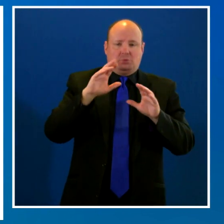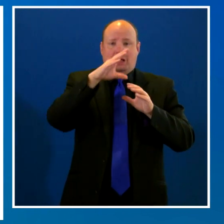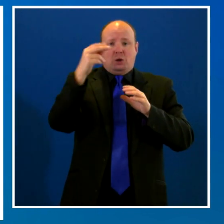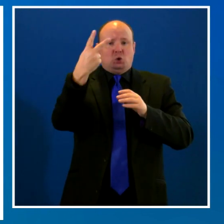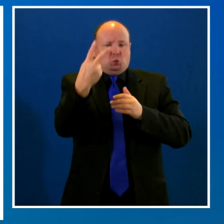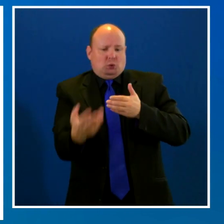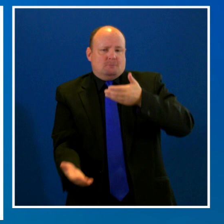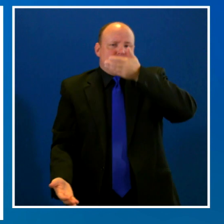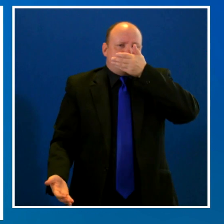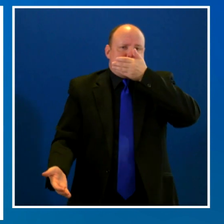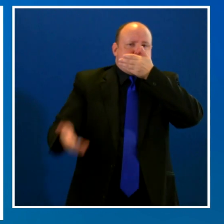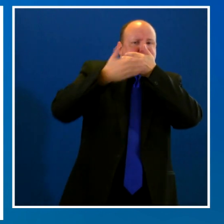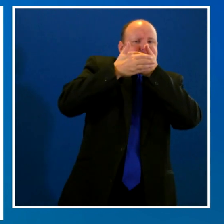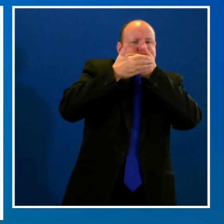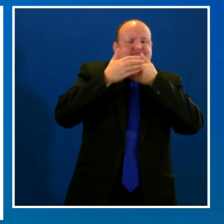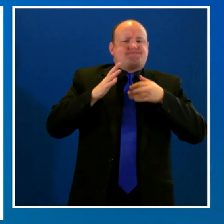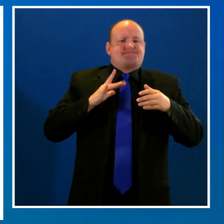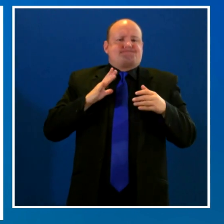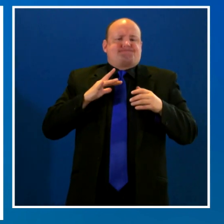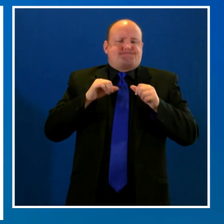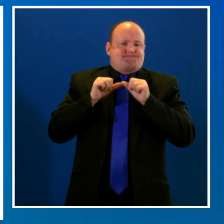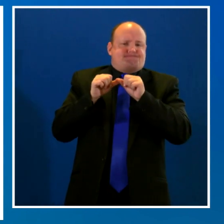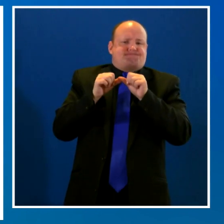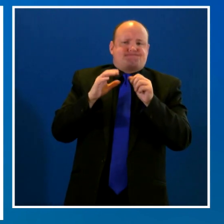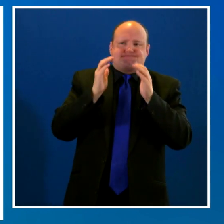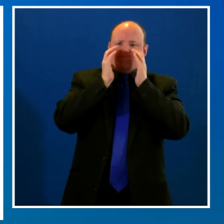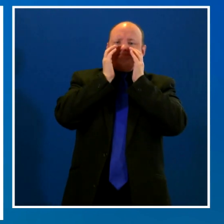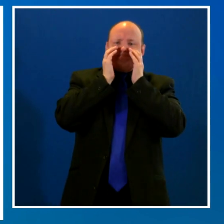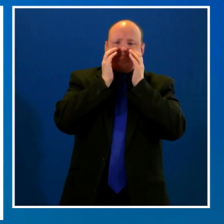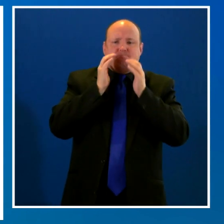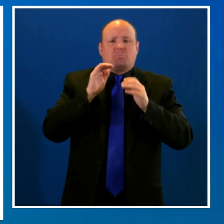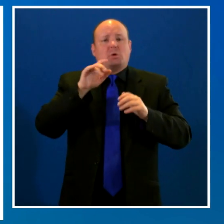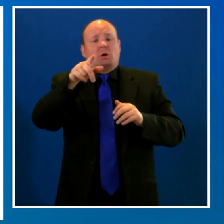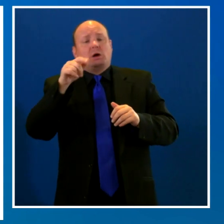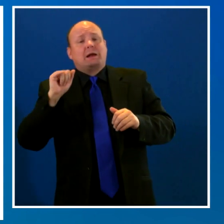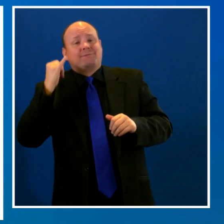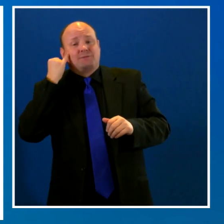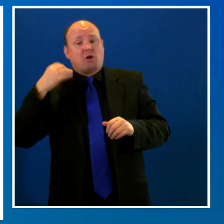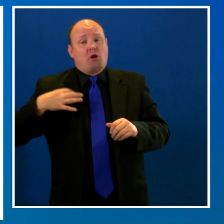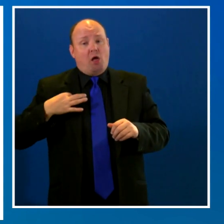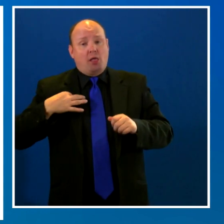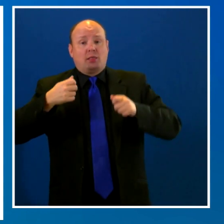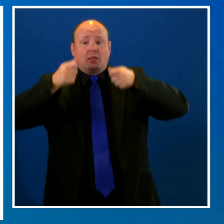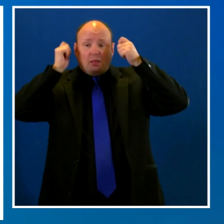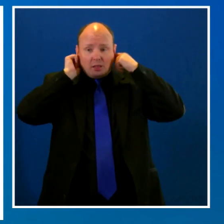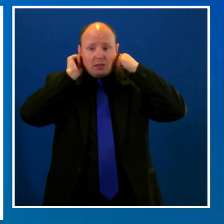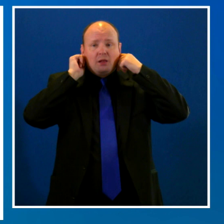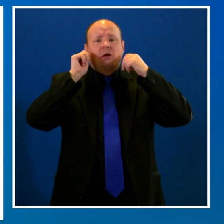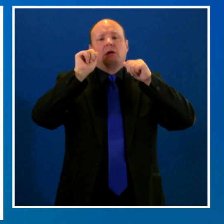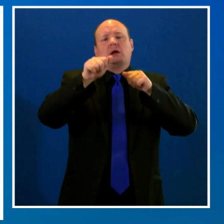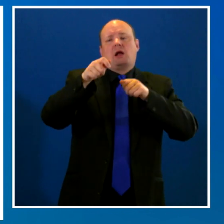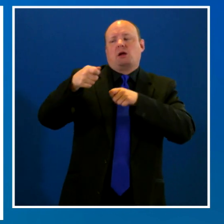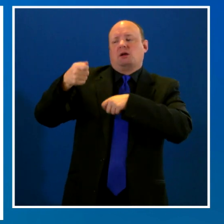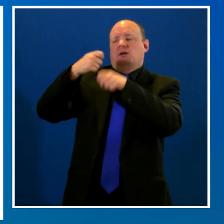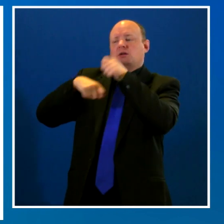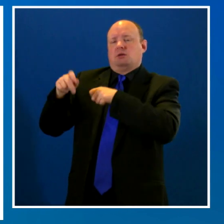Or rather than using a cloth face covering, consider the K-N 95 or surgical masks.